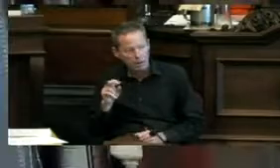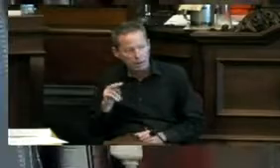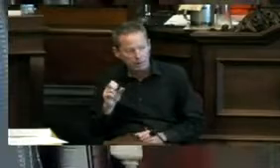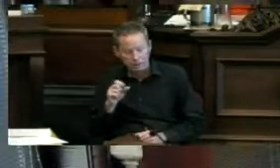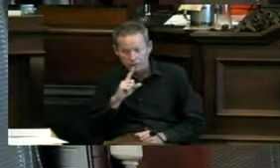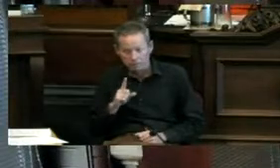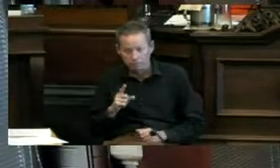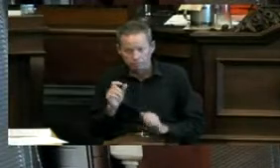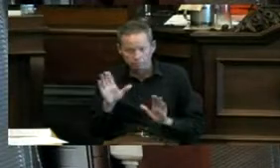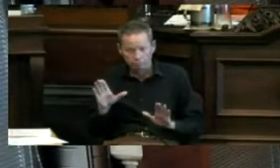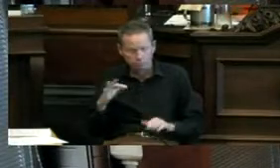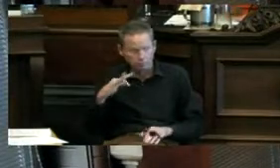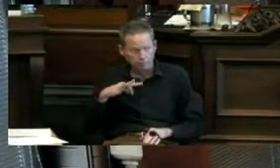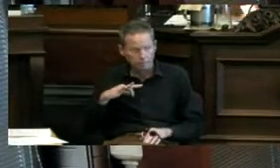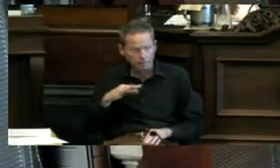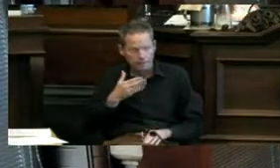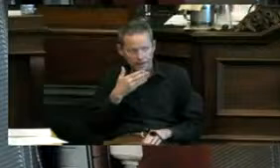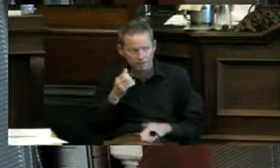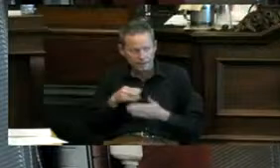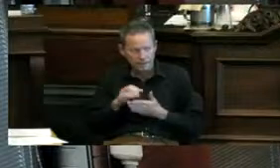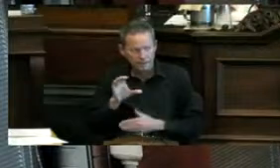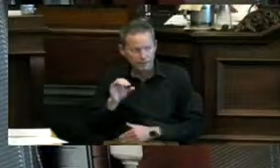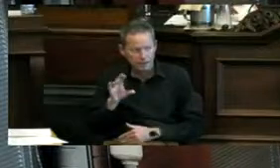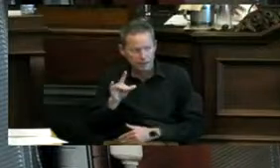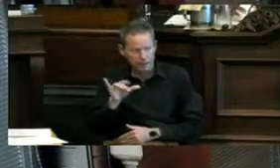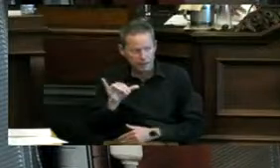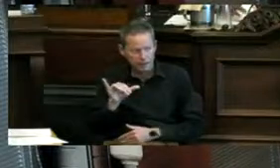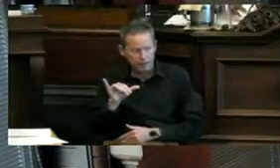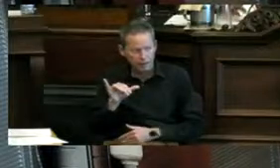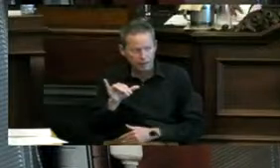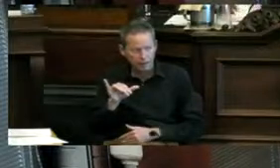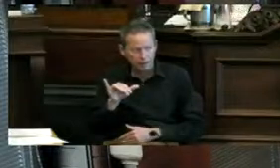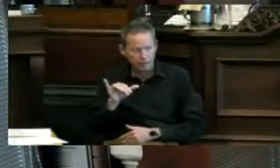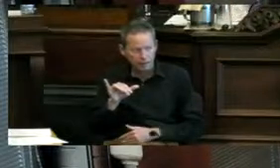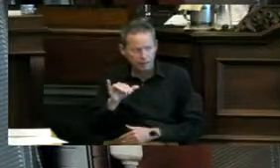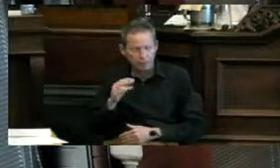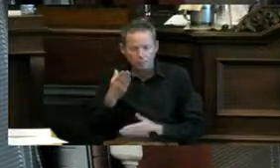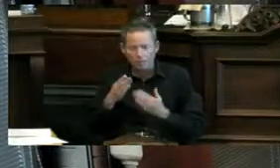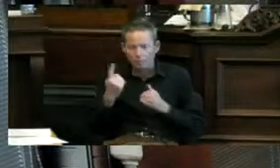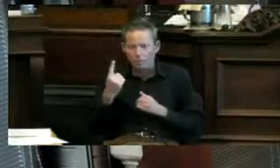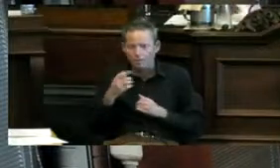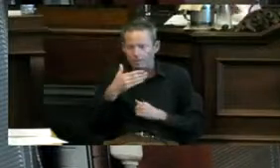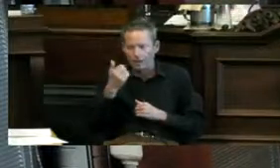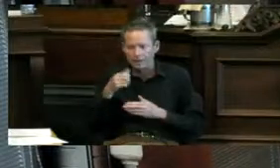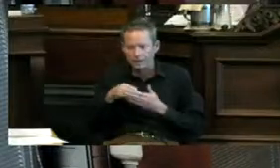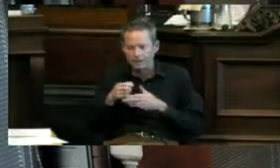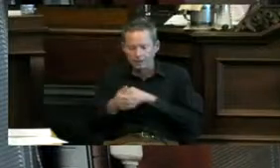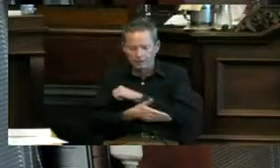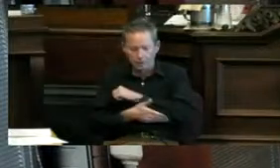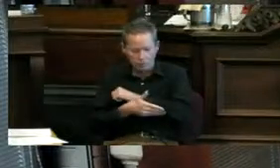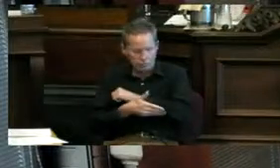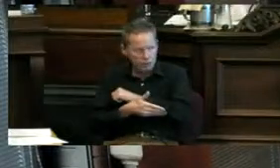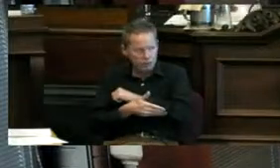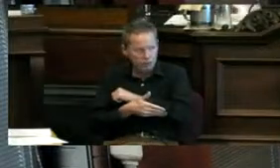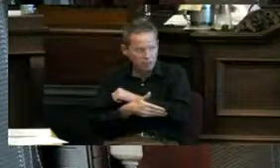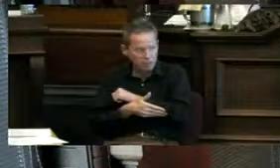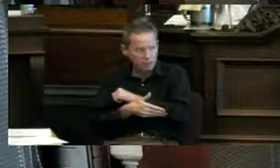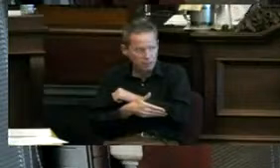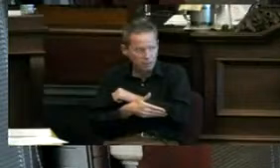incredible things about being an employee here. It's not only one of the most incredible, it's the